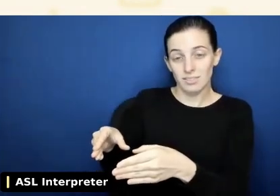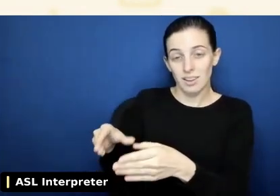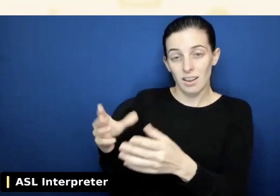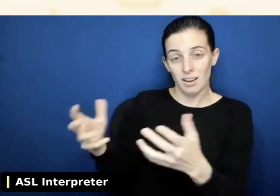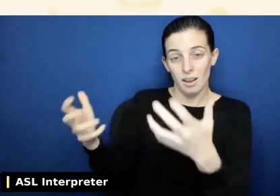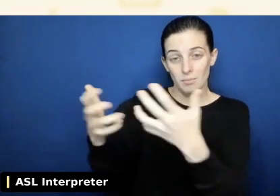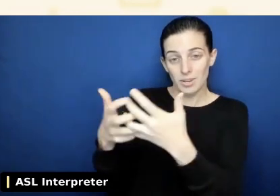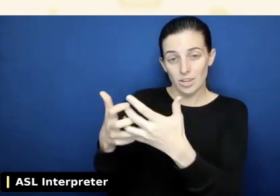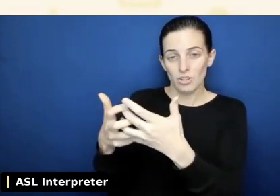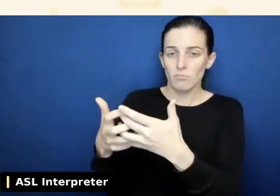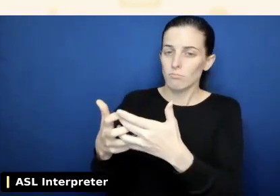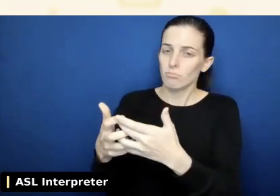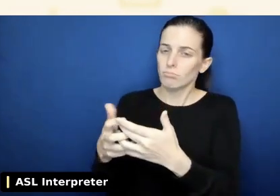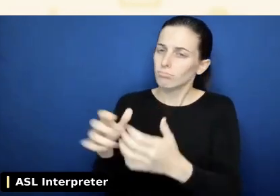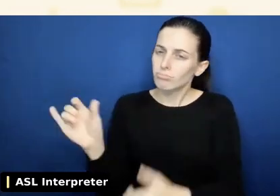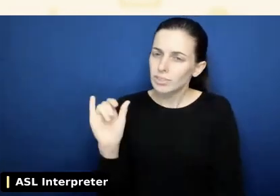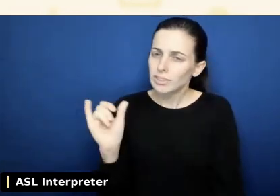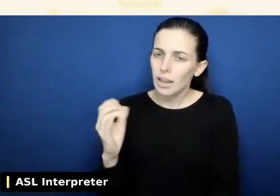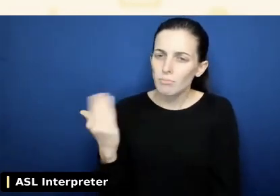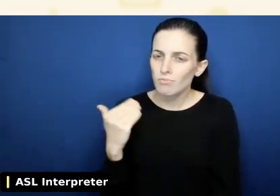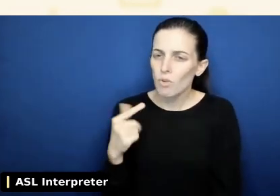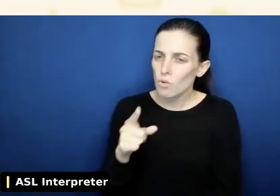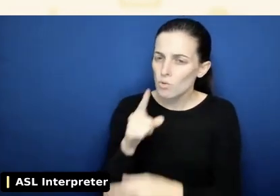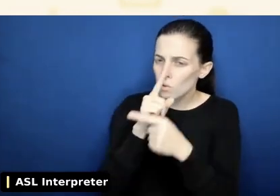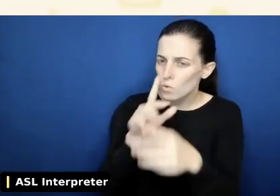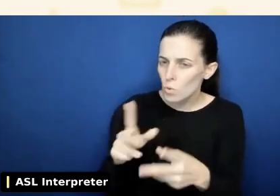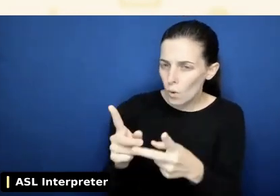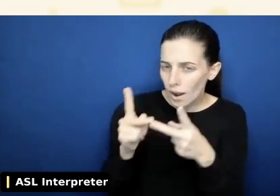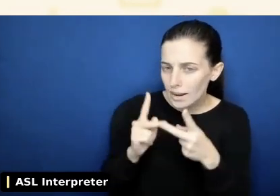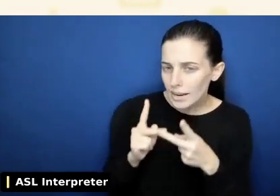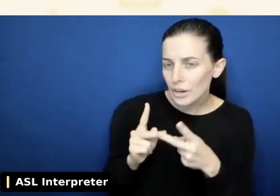Like the quiet areas, there’s also quiet rooms